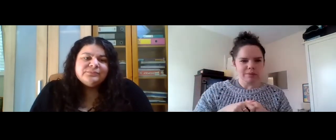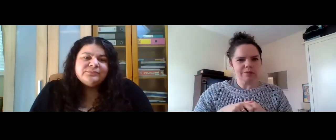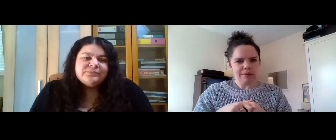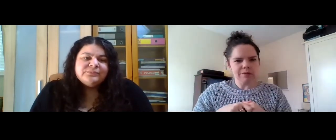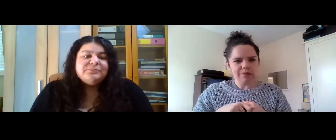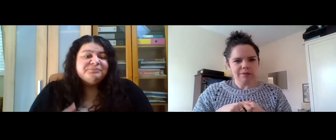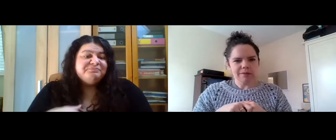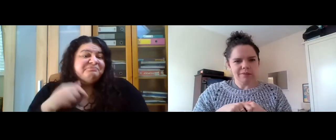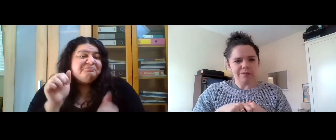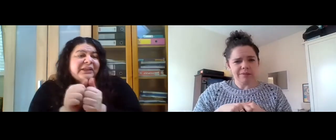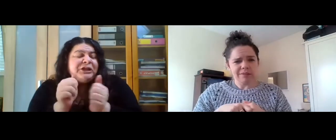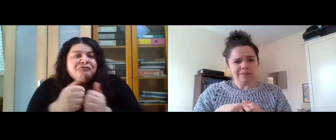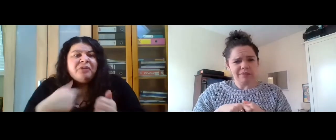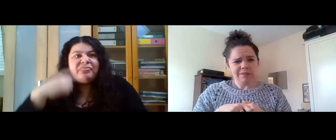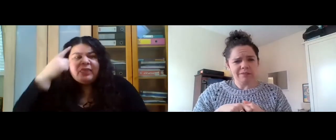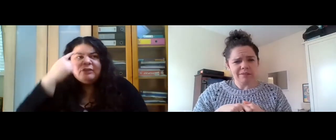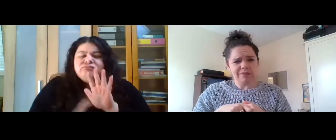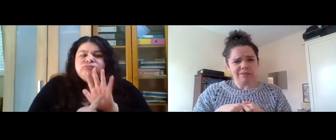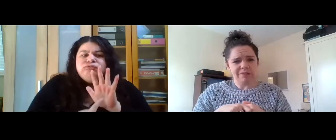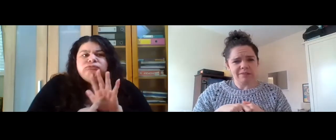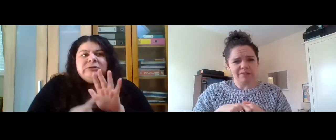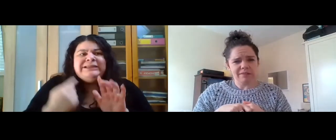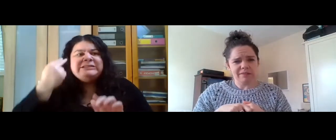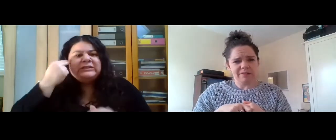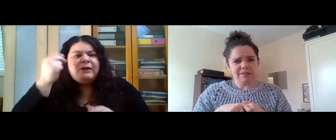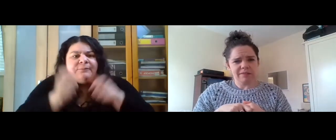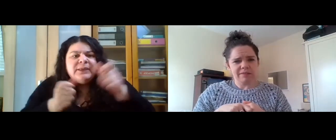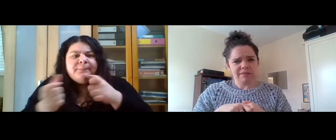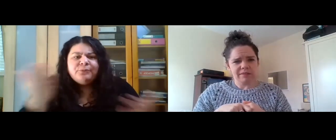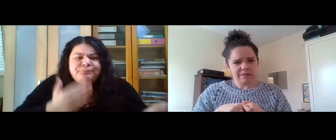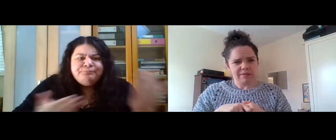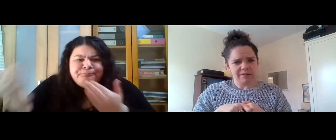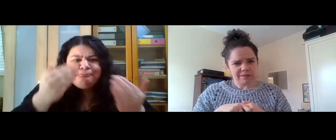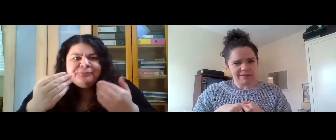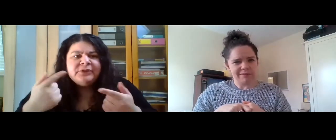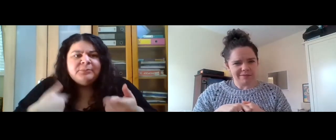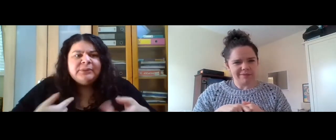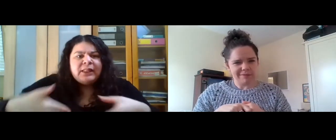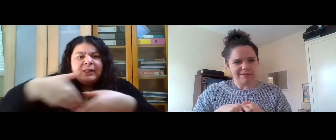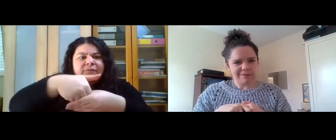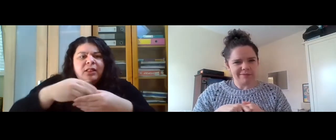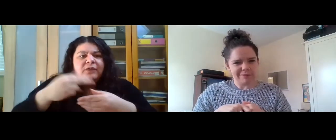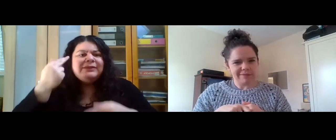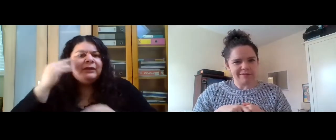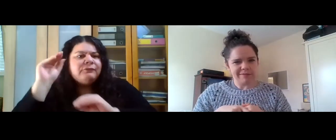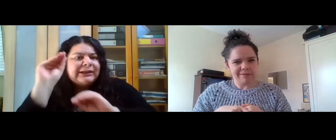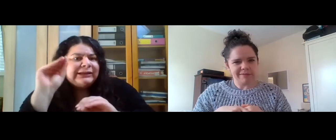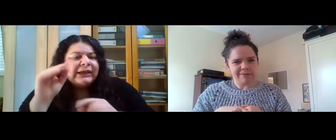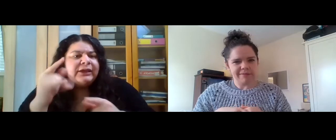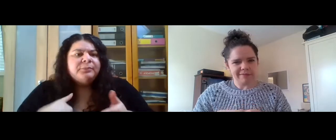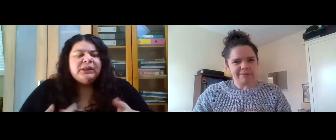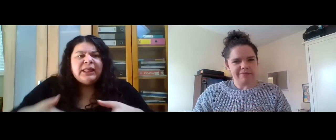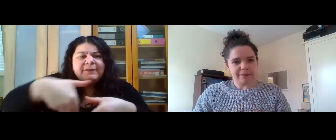I agree. I think it's so important for Deaf people to be involved in Deaf education